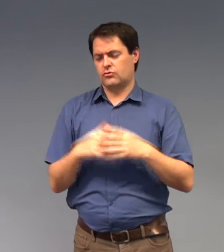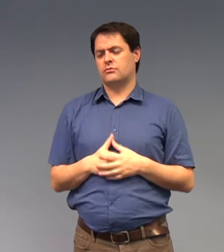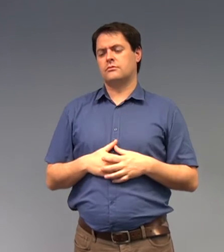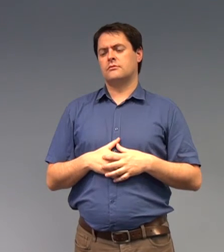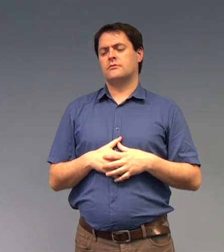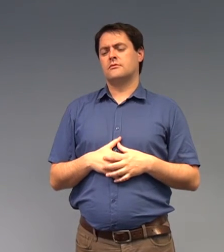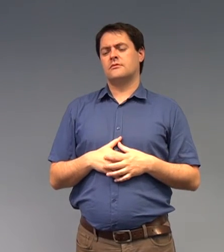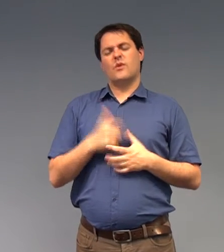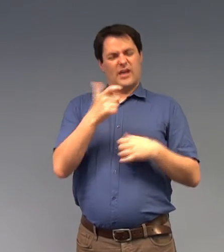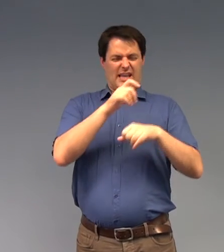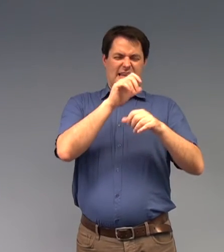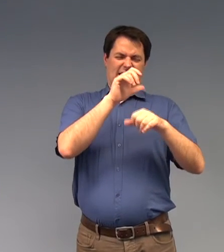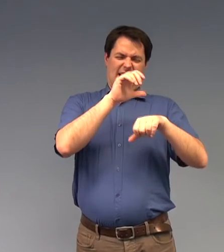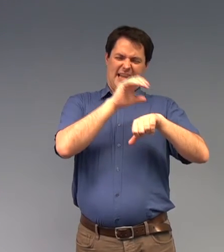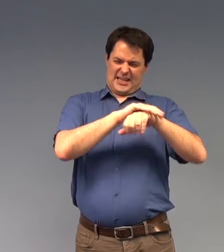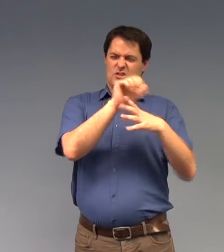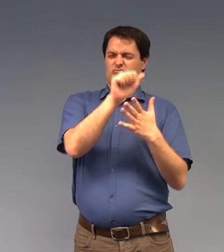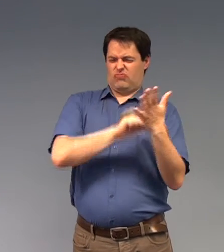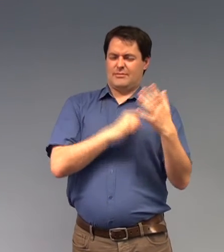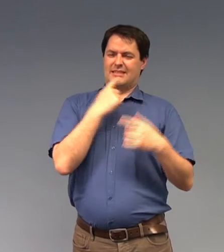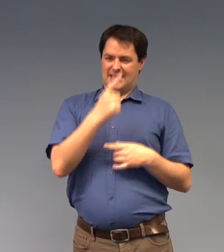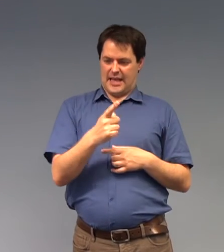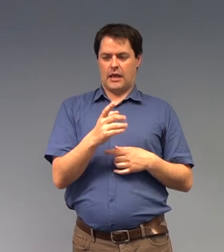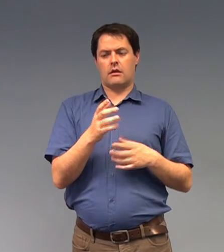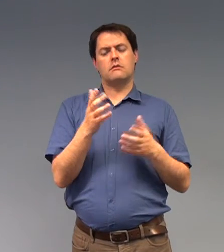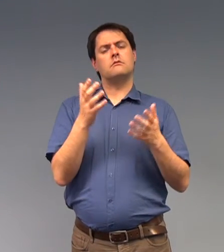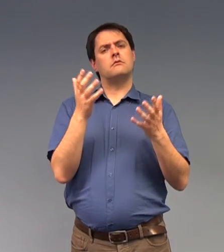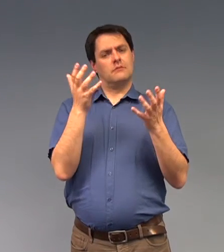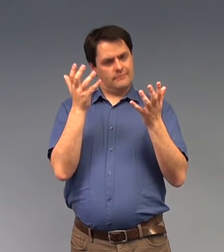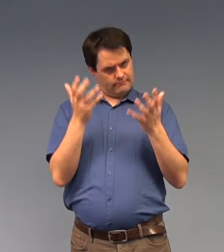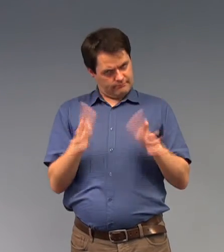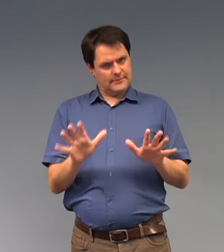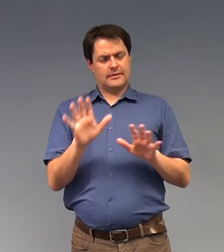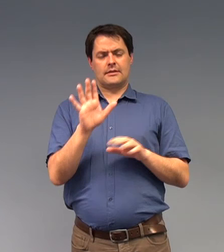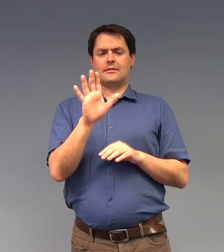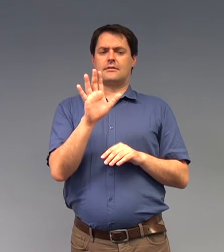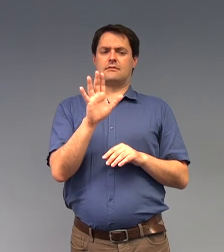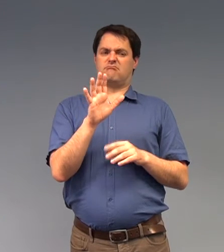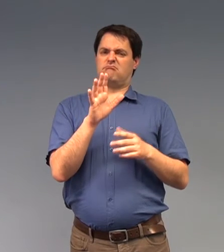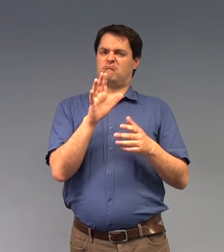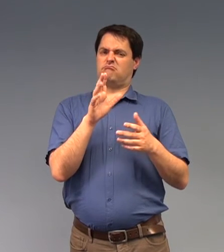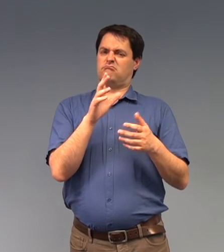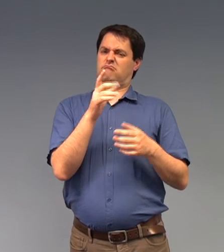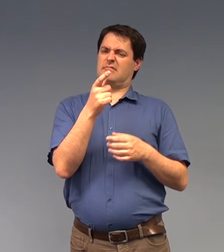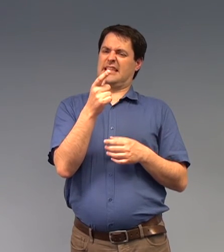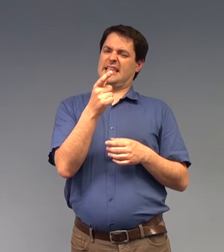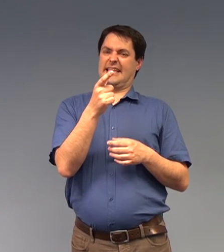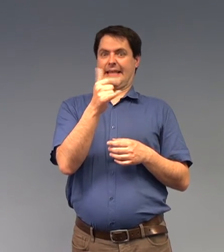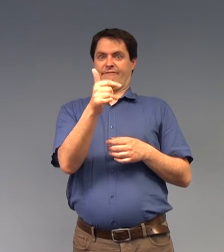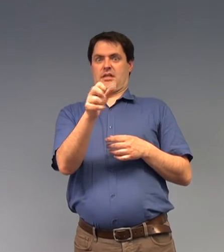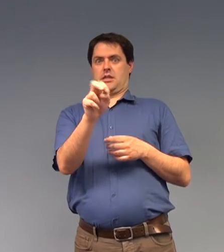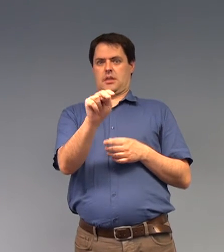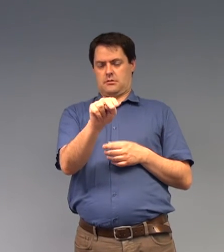In the English script, it said quite specifically, "being given vaccines."